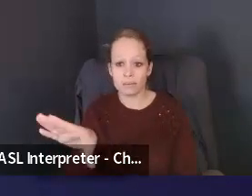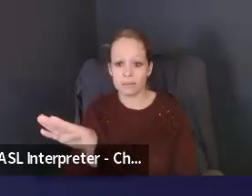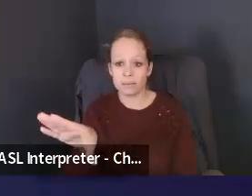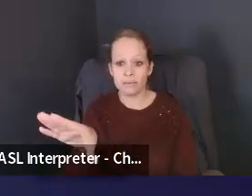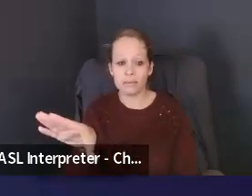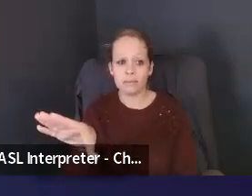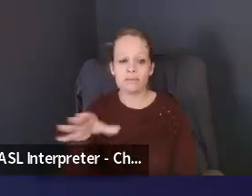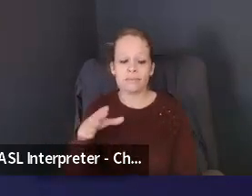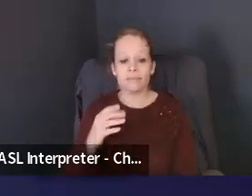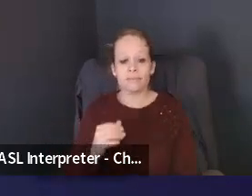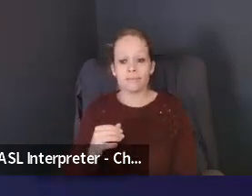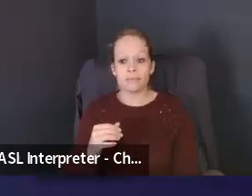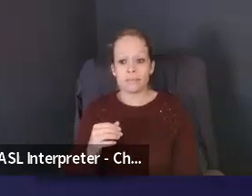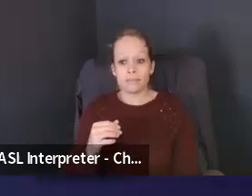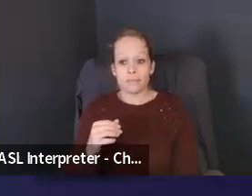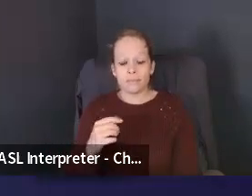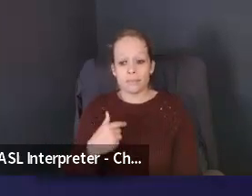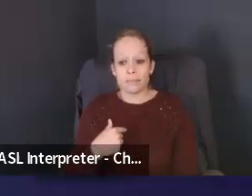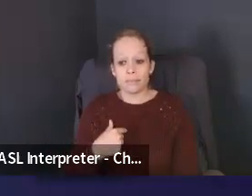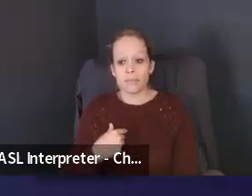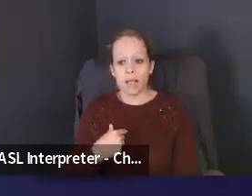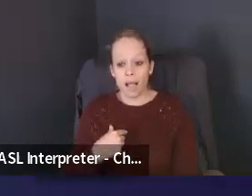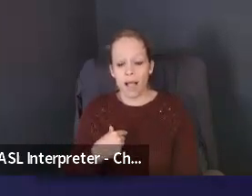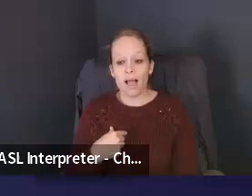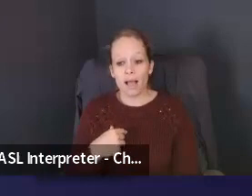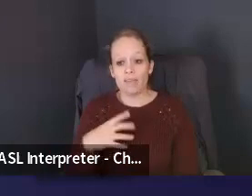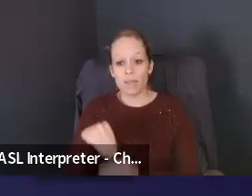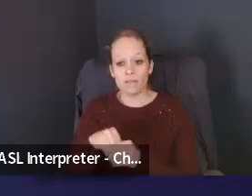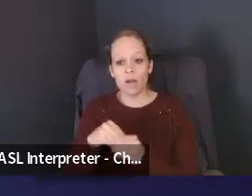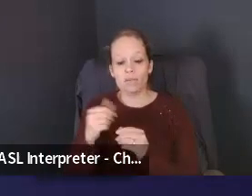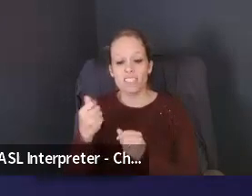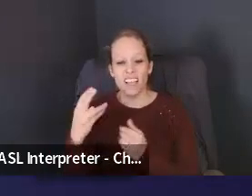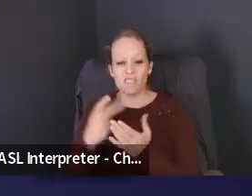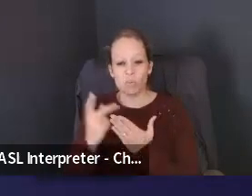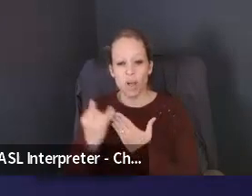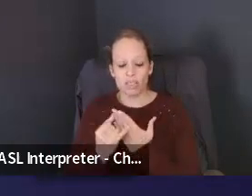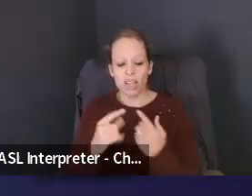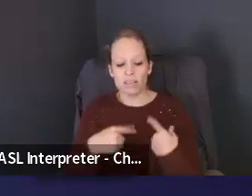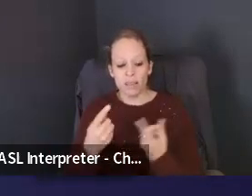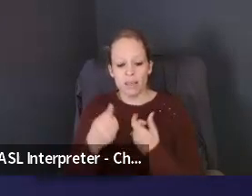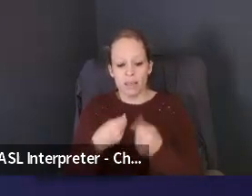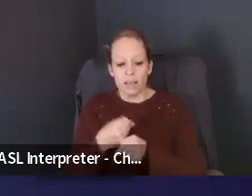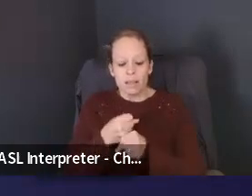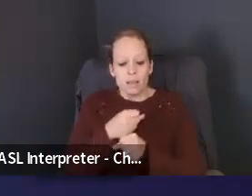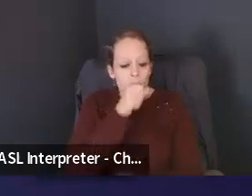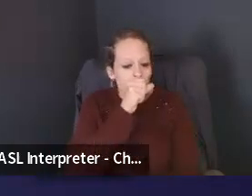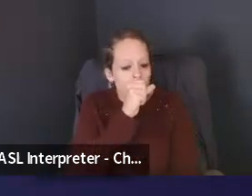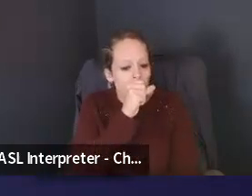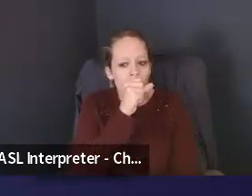I think that I've jumped on a couple projects over the years where they tried to do more with